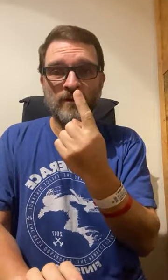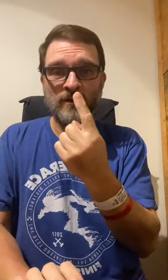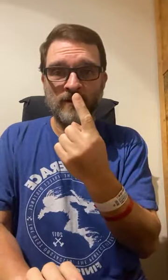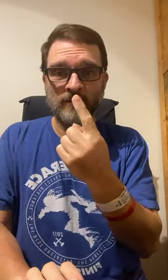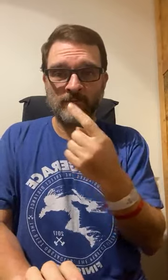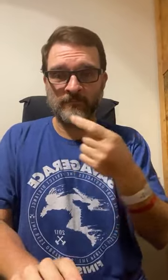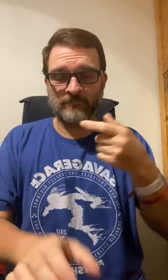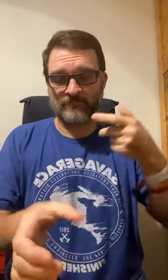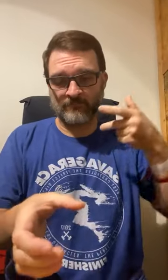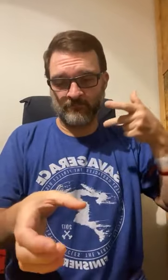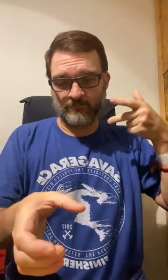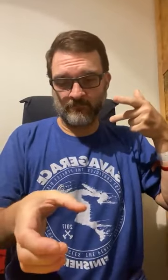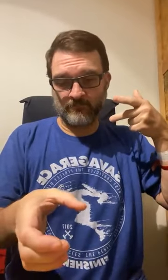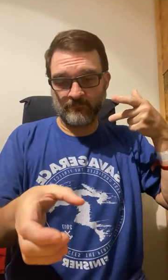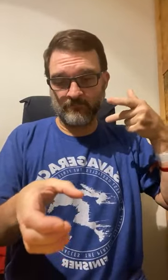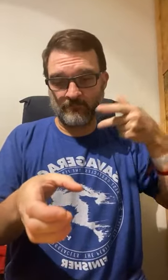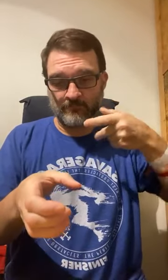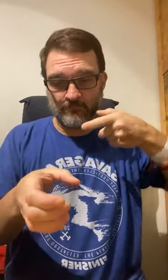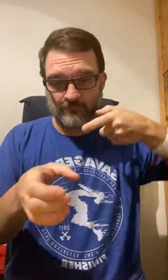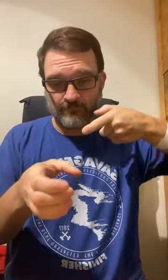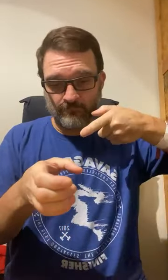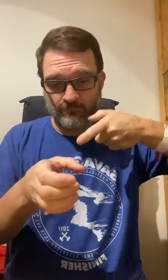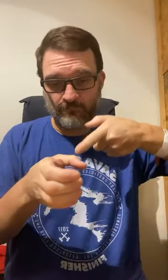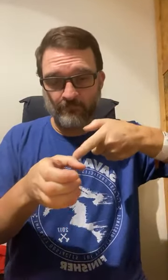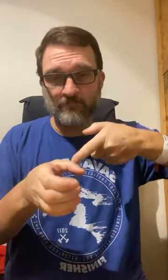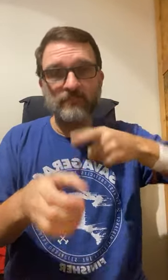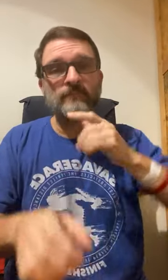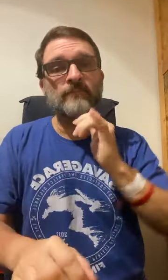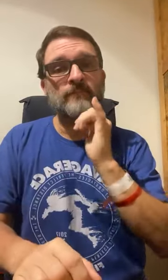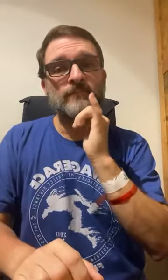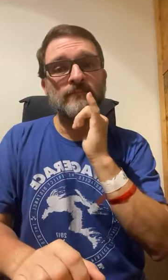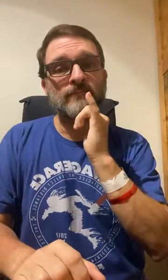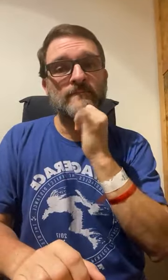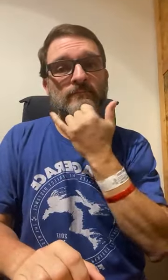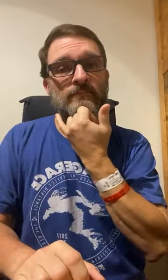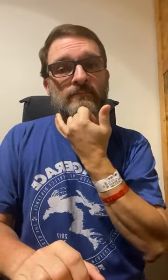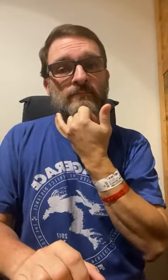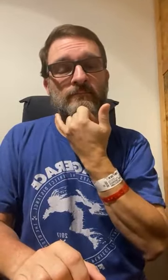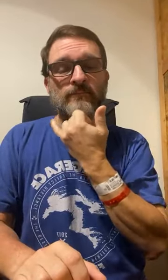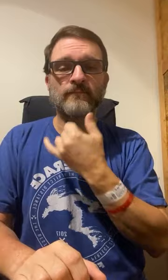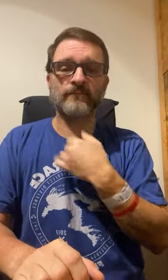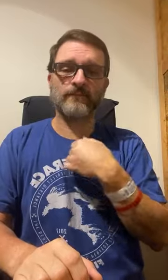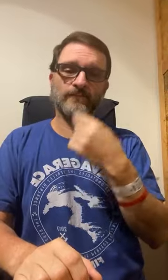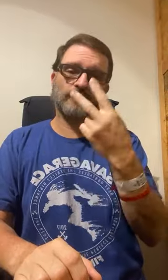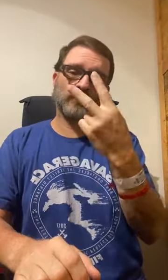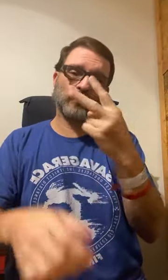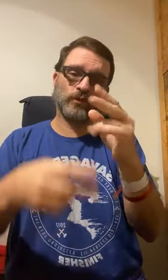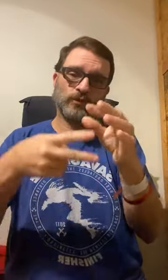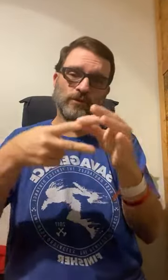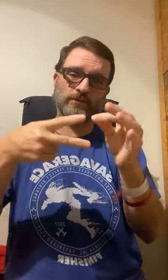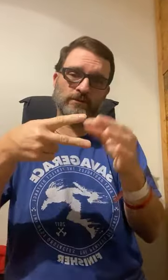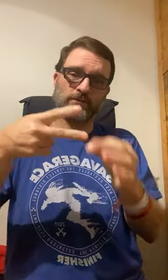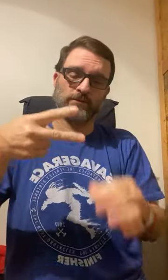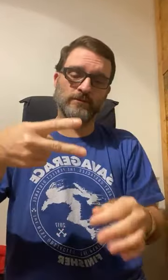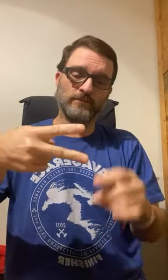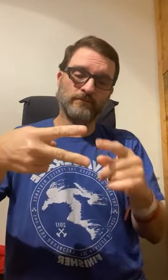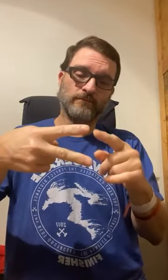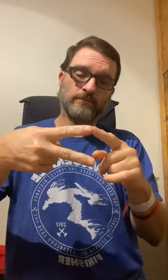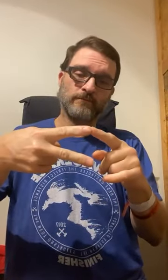One injection if done by accident I will have either 2 things happening to me